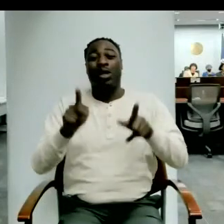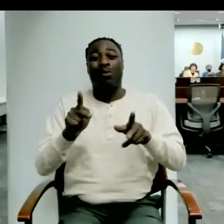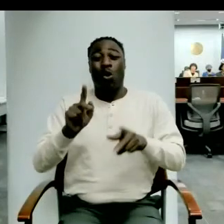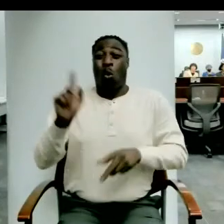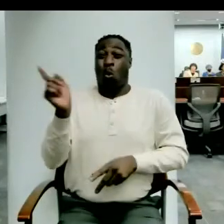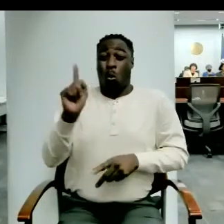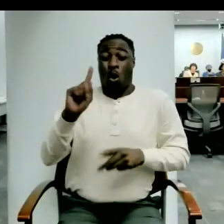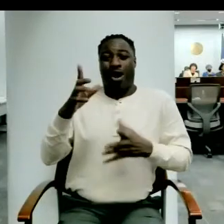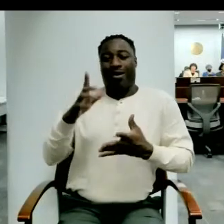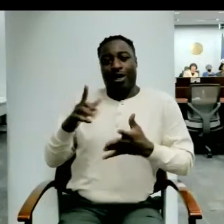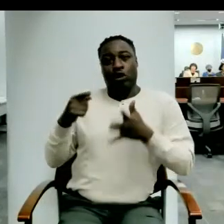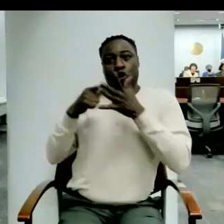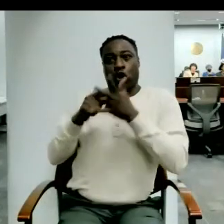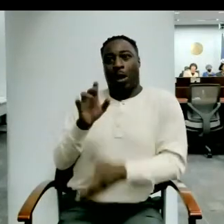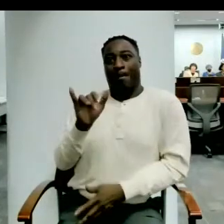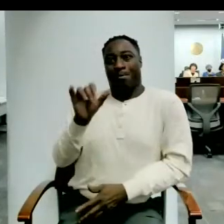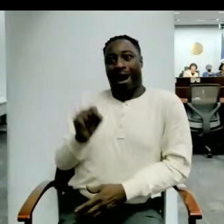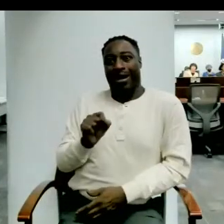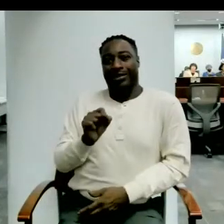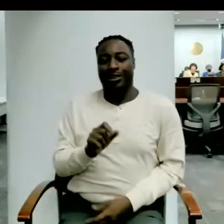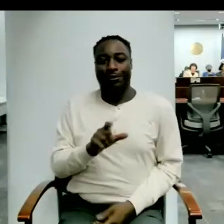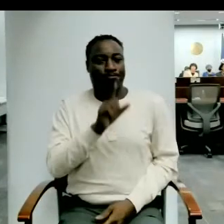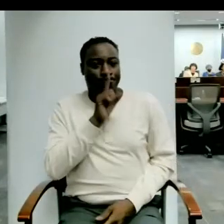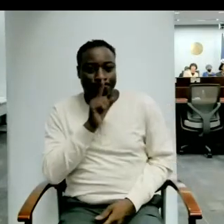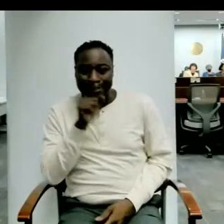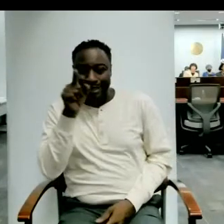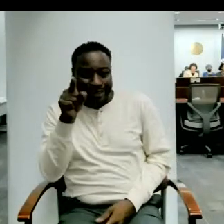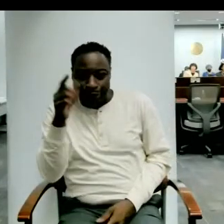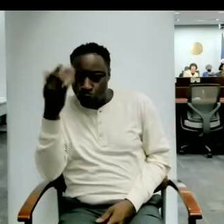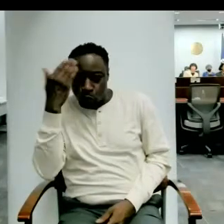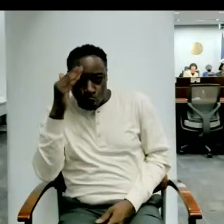not aware of, that are informing their hiring processes and they can remedy them as well.